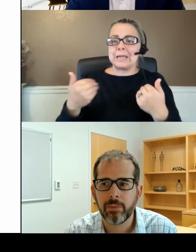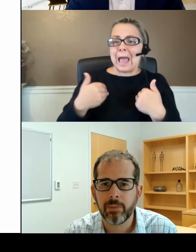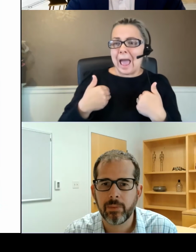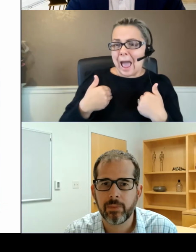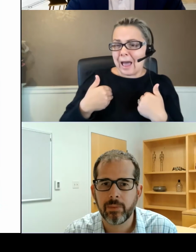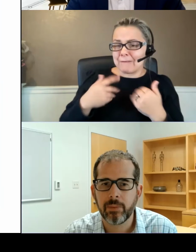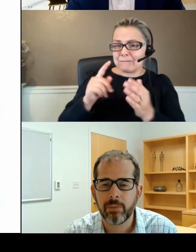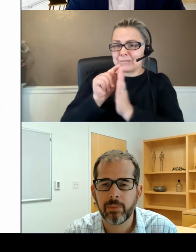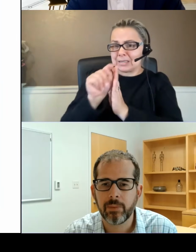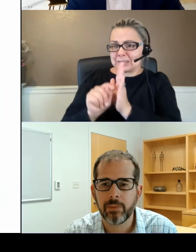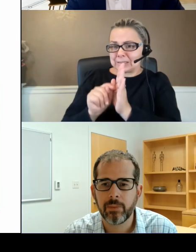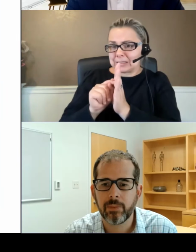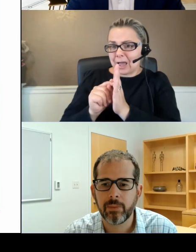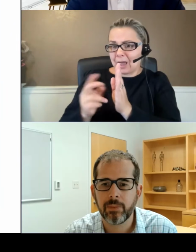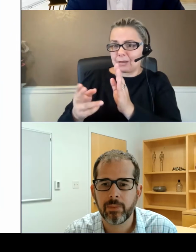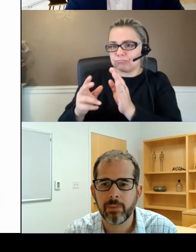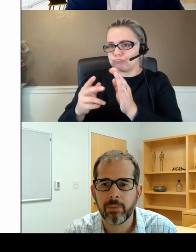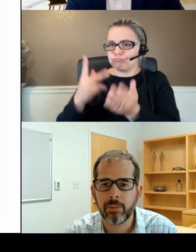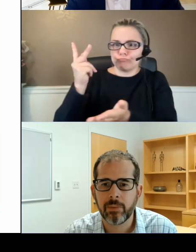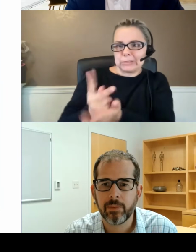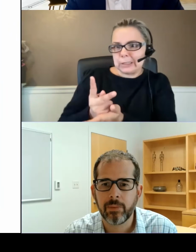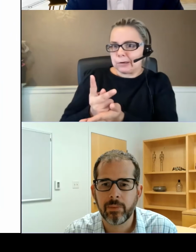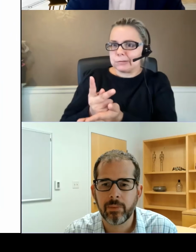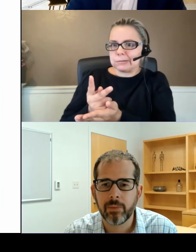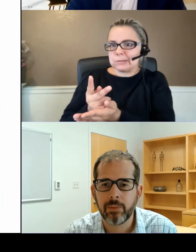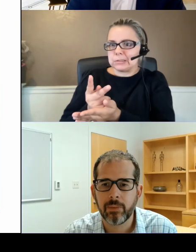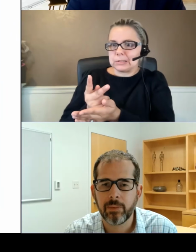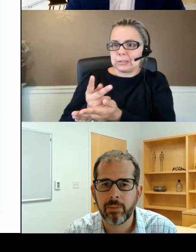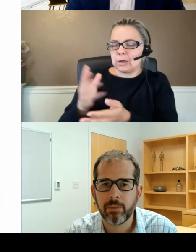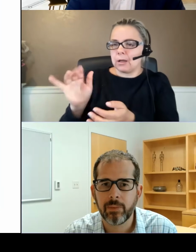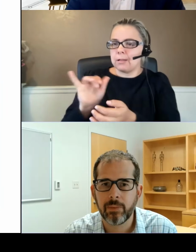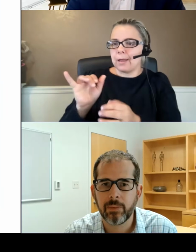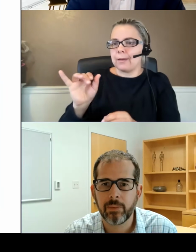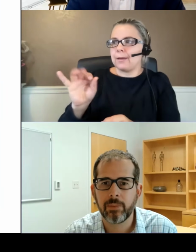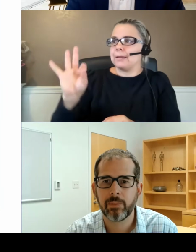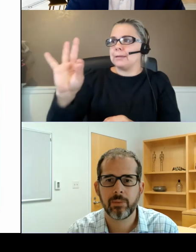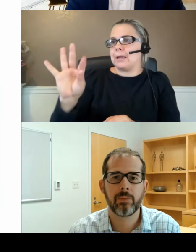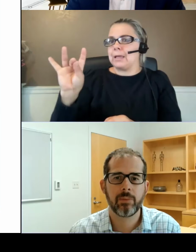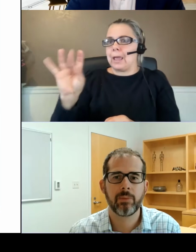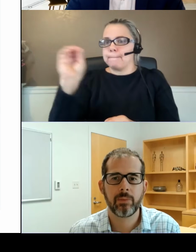to be uptime 99.9 or 99.8 percent of the time you're going to be able to use it. In the case of